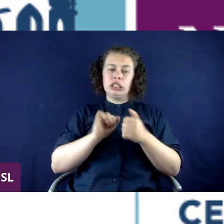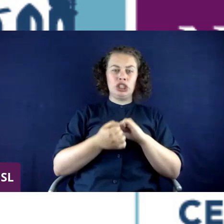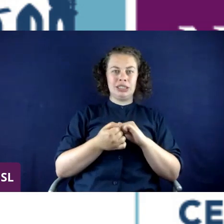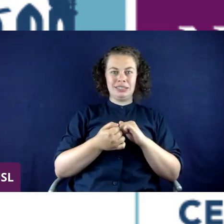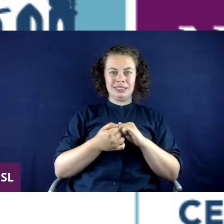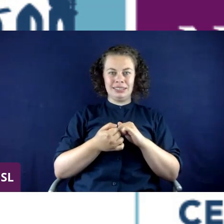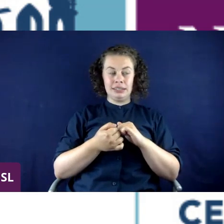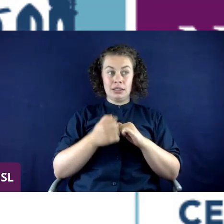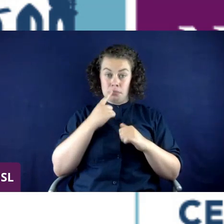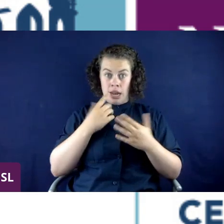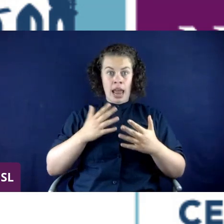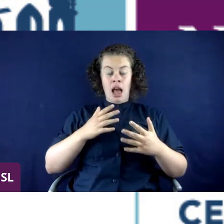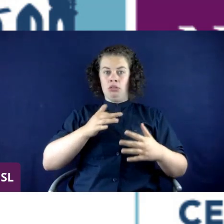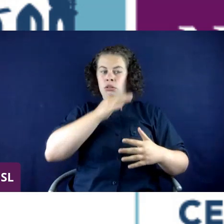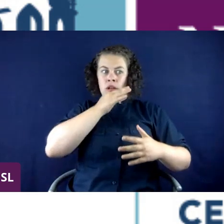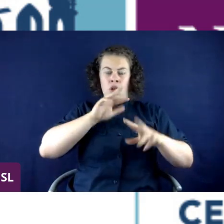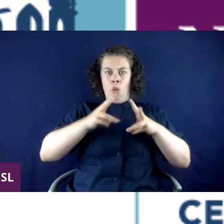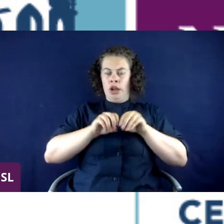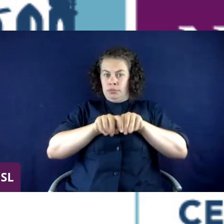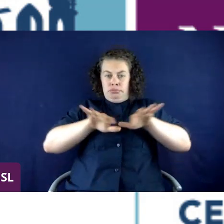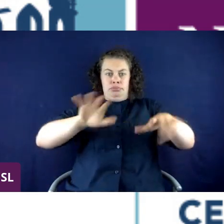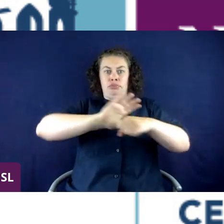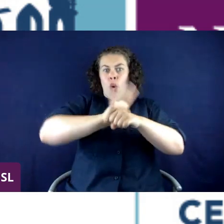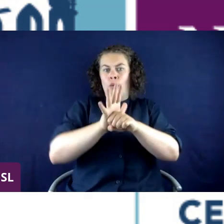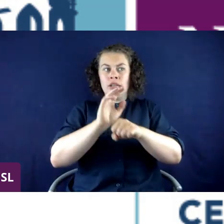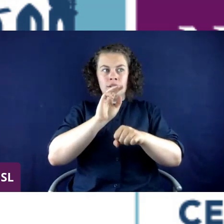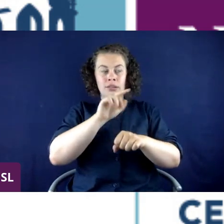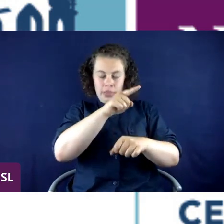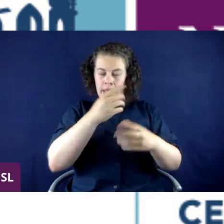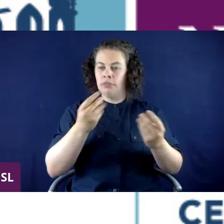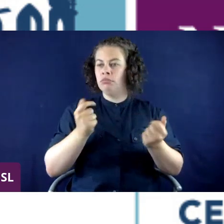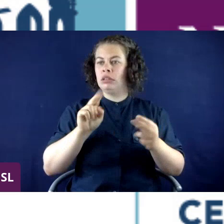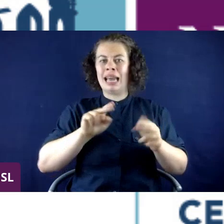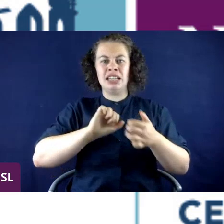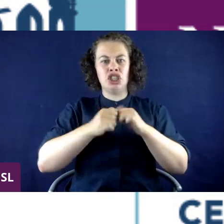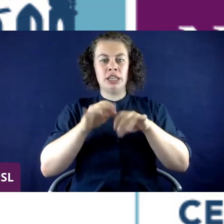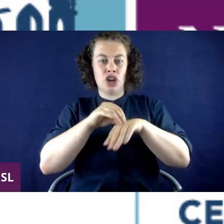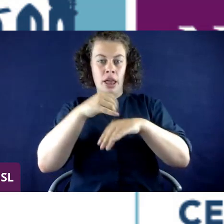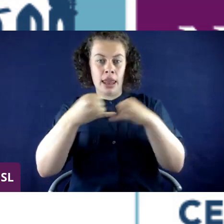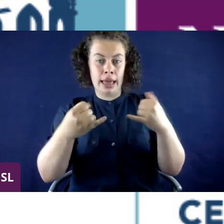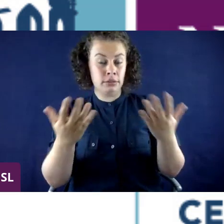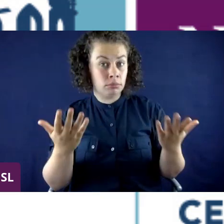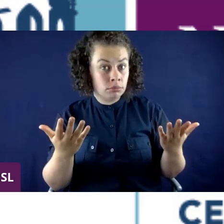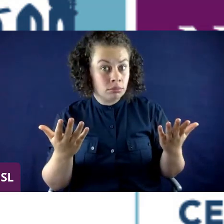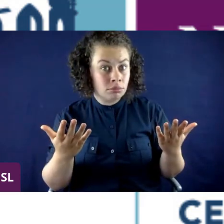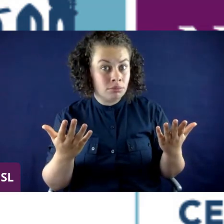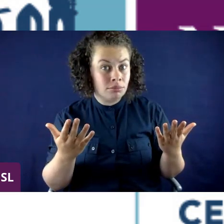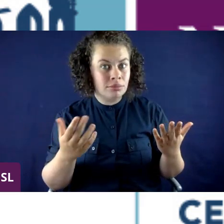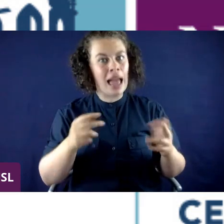majority, there was no appetite by which to make that innovation possible. We have now learned that it is.